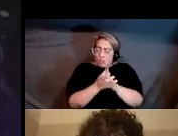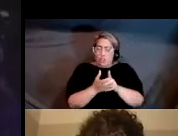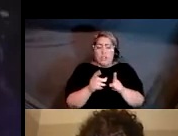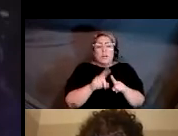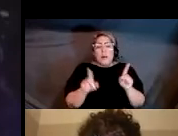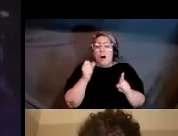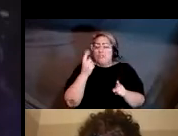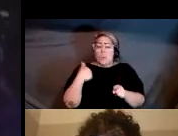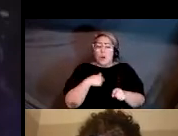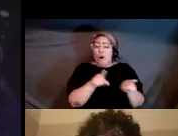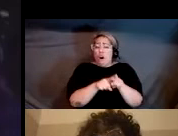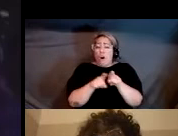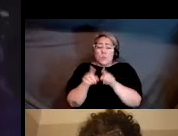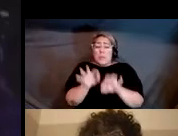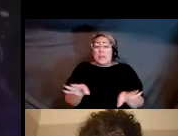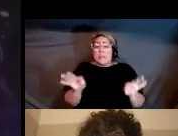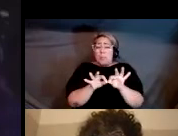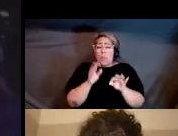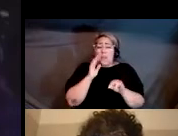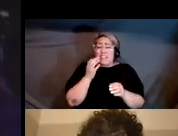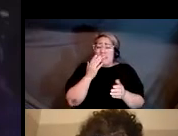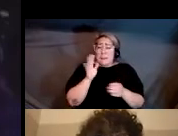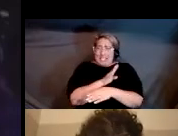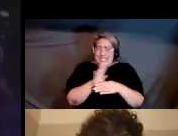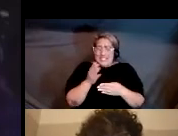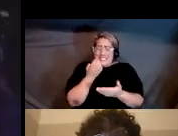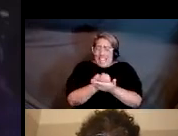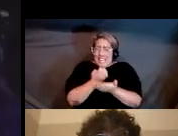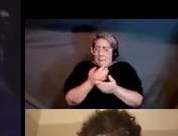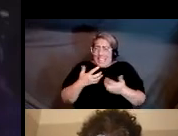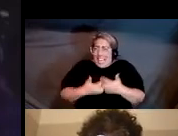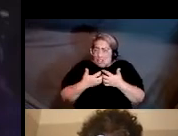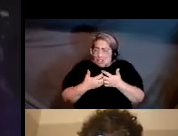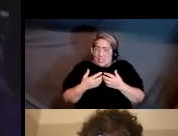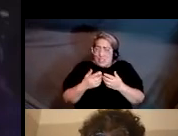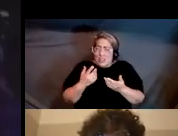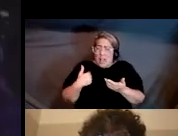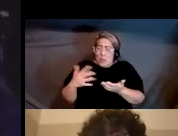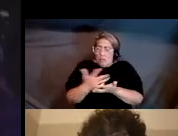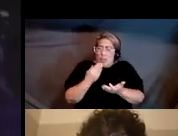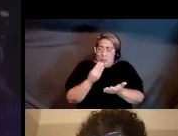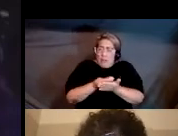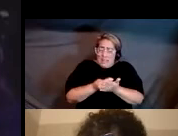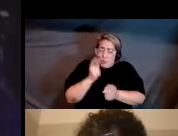In the city. And that is reasonable and appropriate that they interact with us as such.